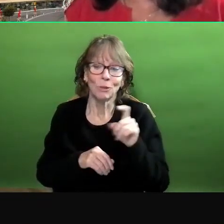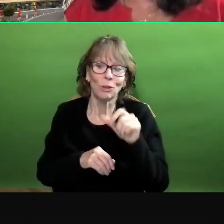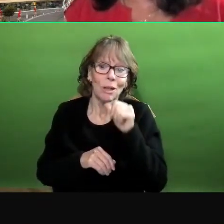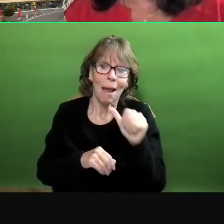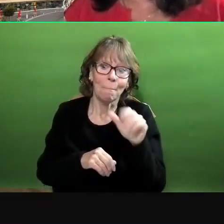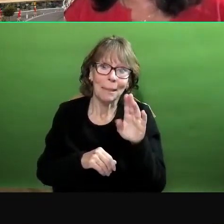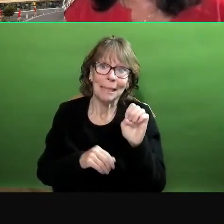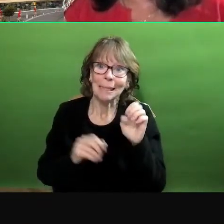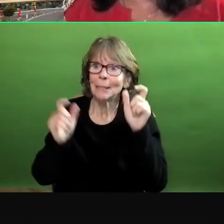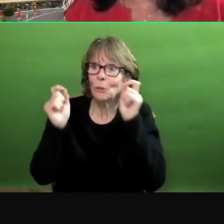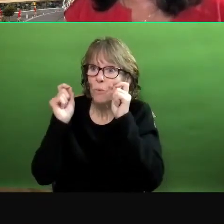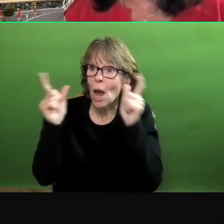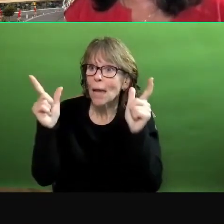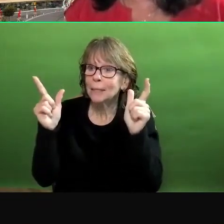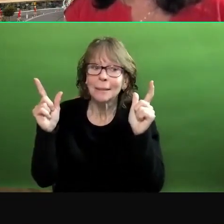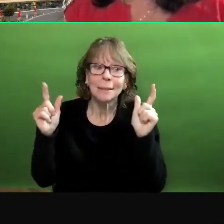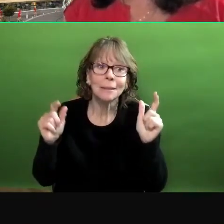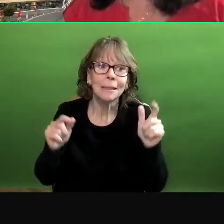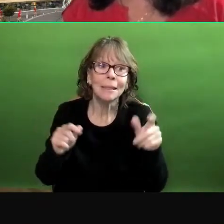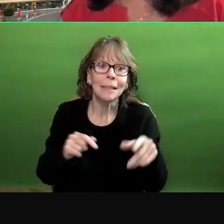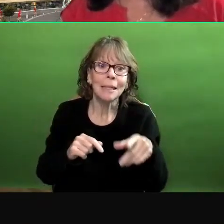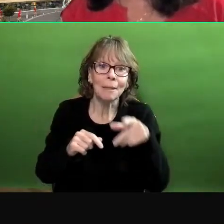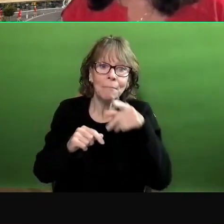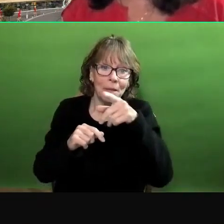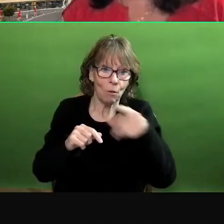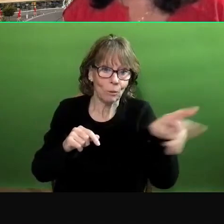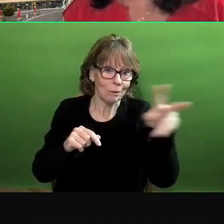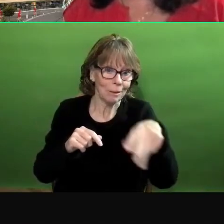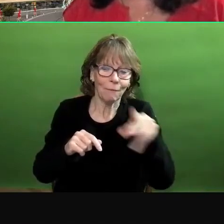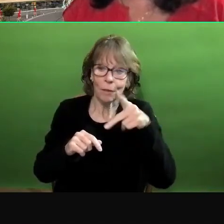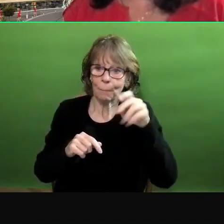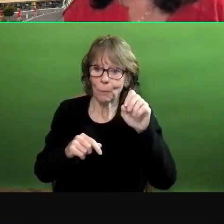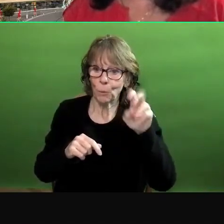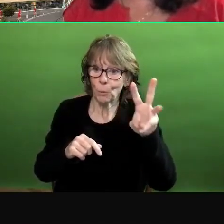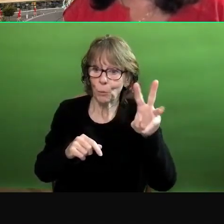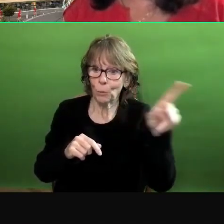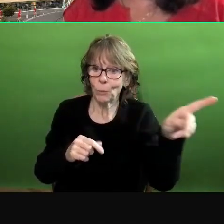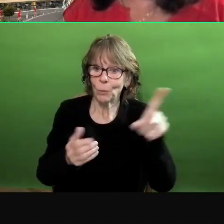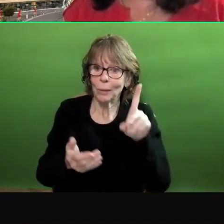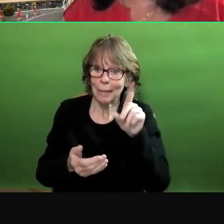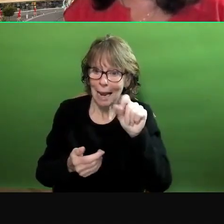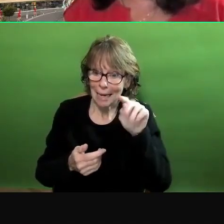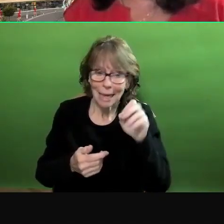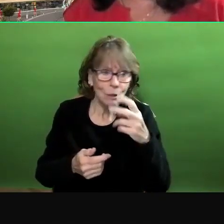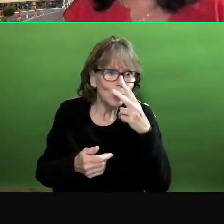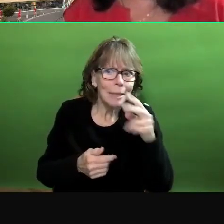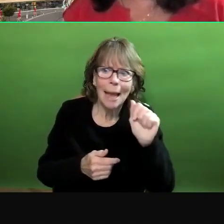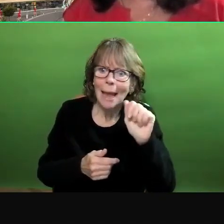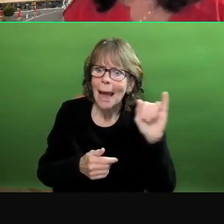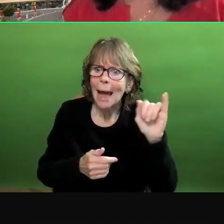recent Pew data that I could find, there's a growing concern of AI tools among U.S. adults.